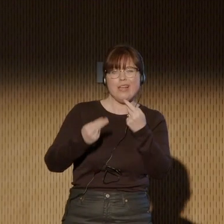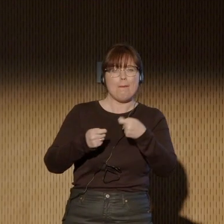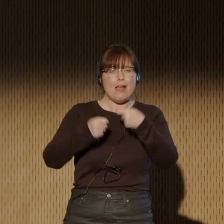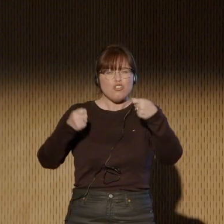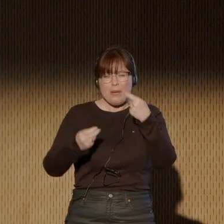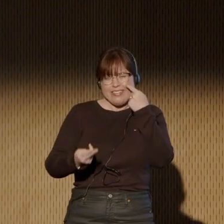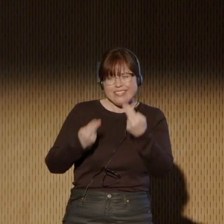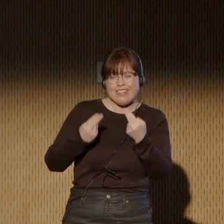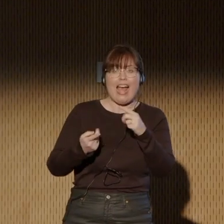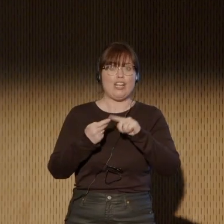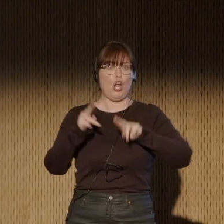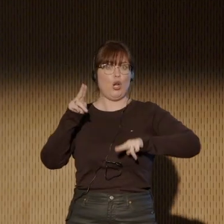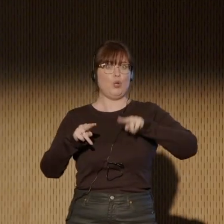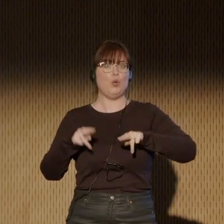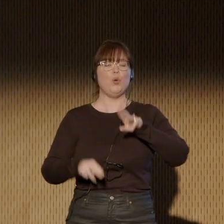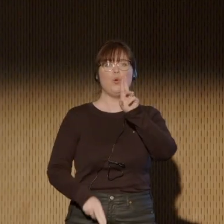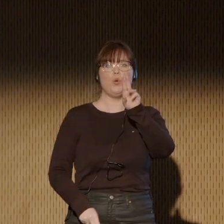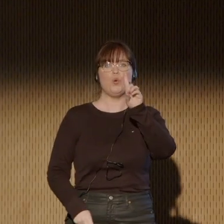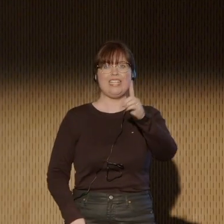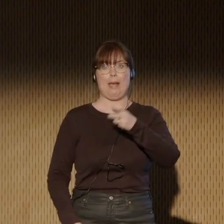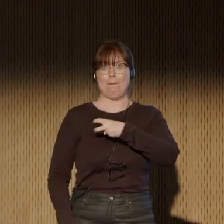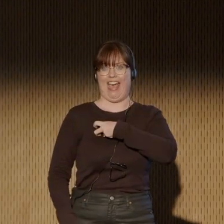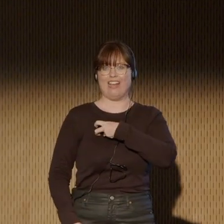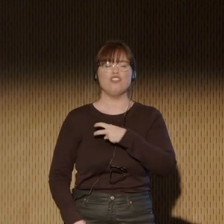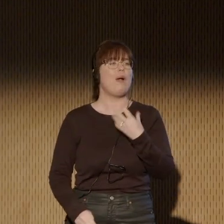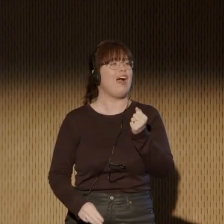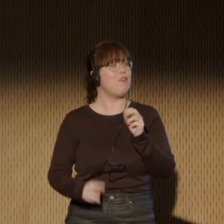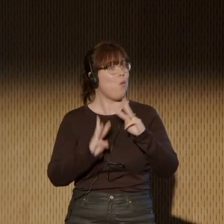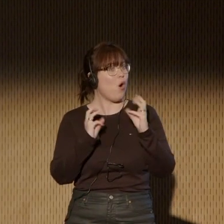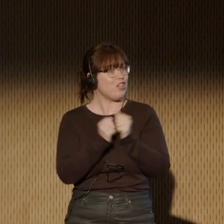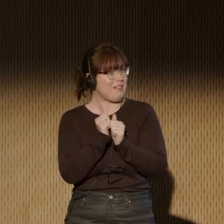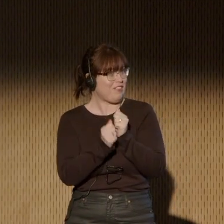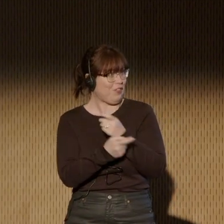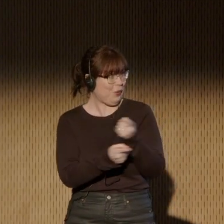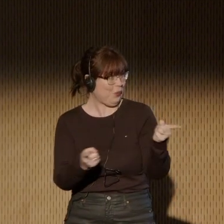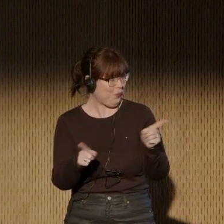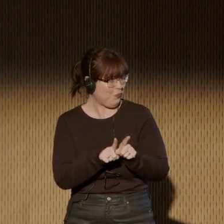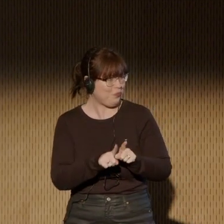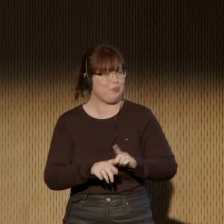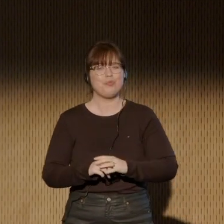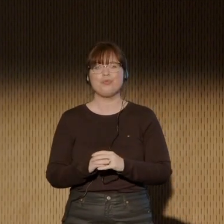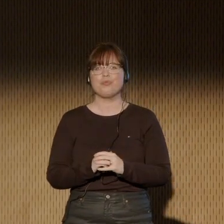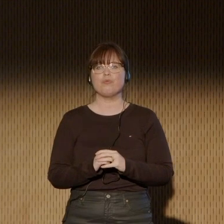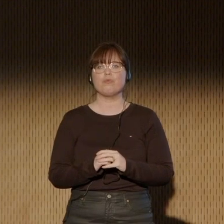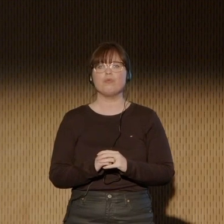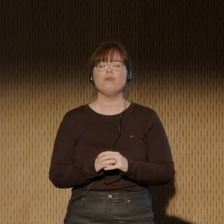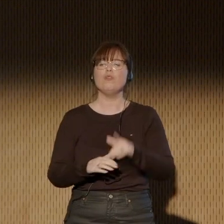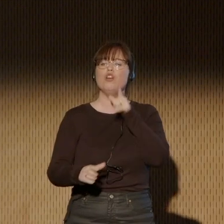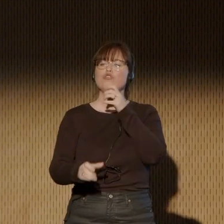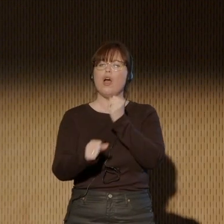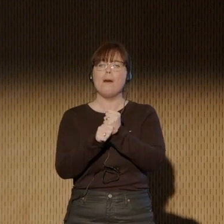design badge, and we have a workshop activity for you as well. So in terms of the numbers who've